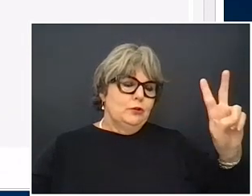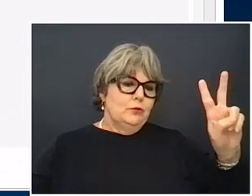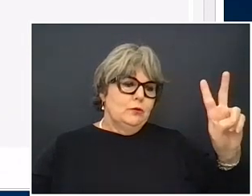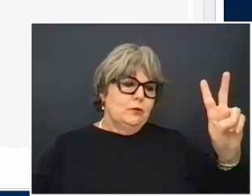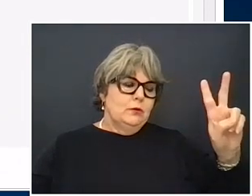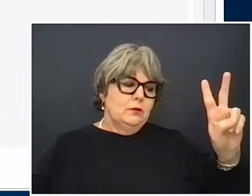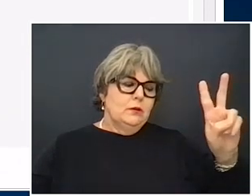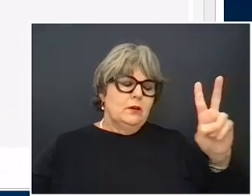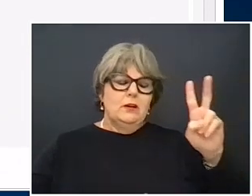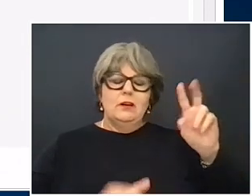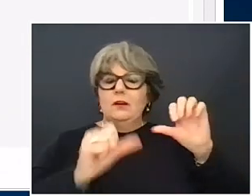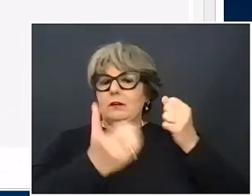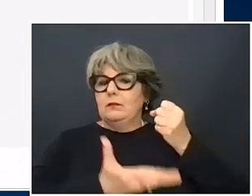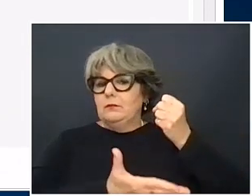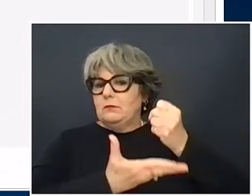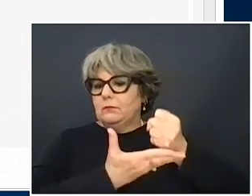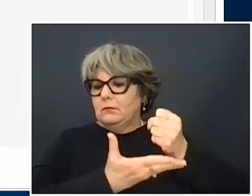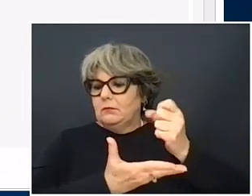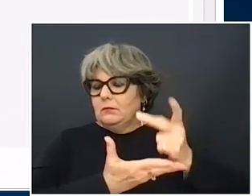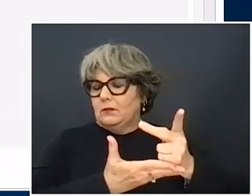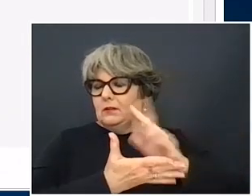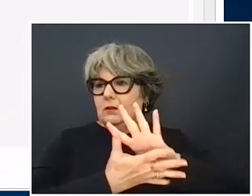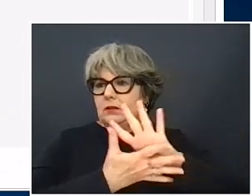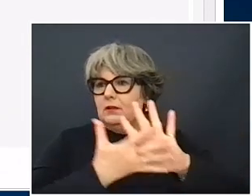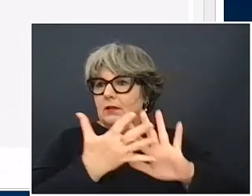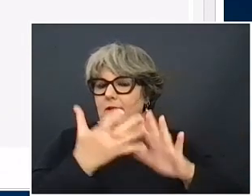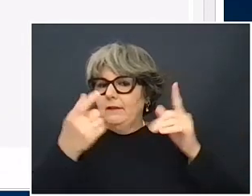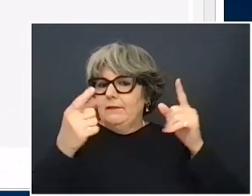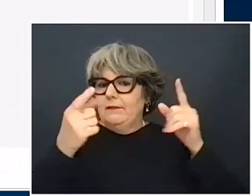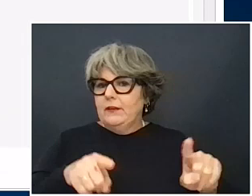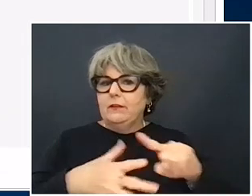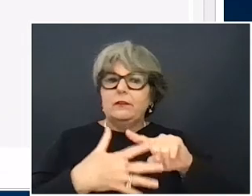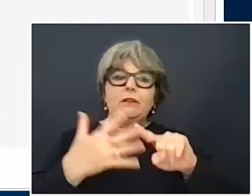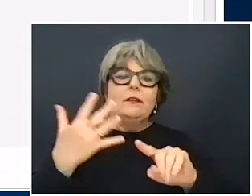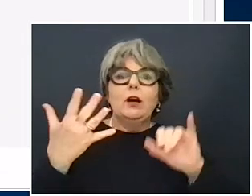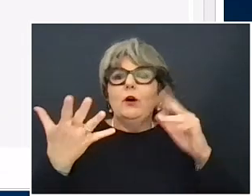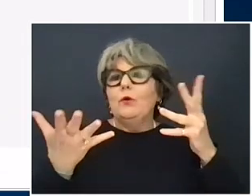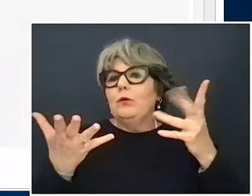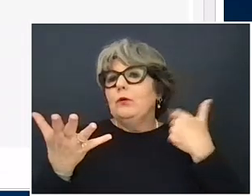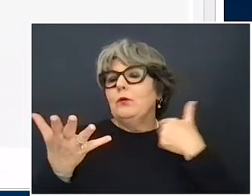occurrence of any of the following events. So now we're saying we want to require